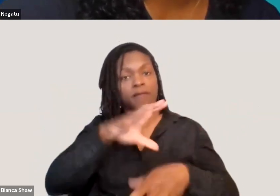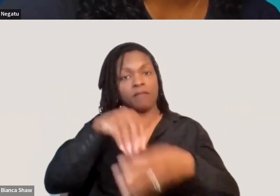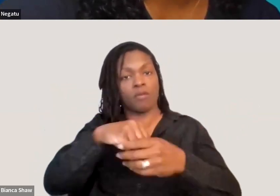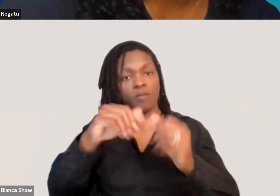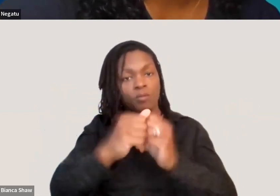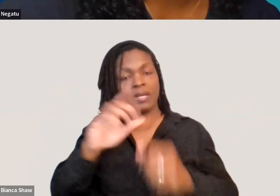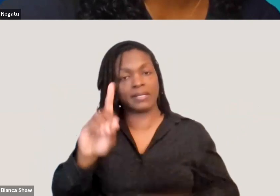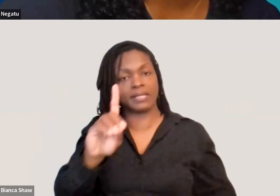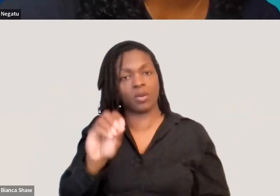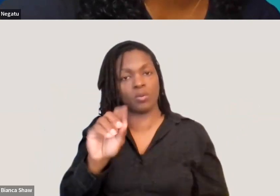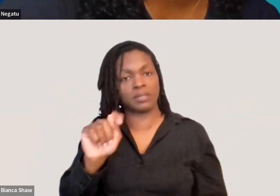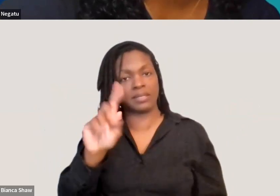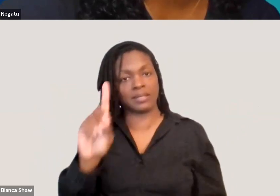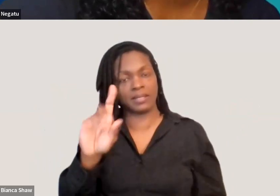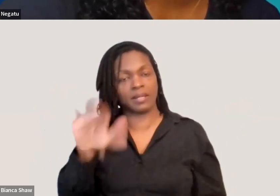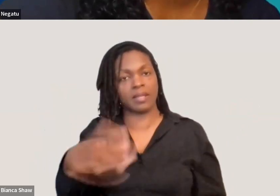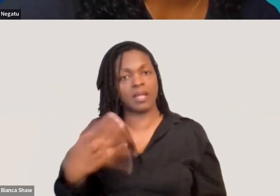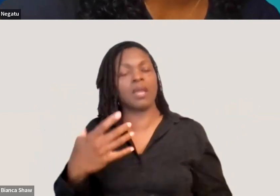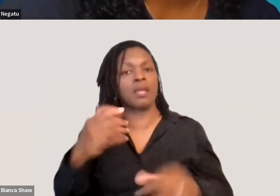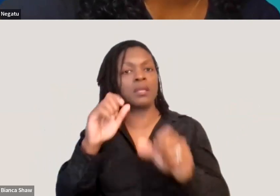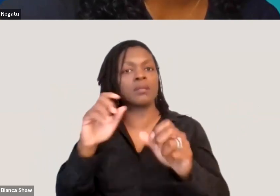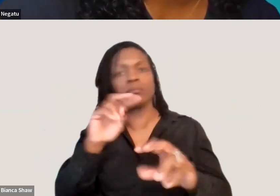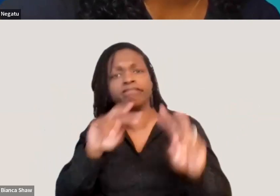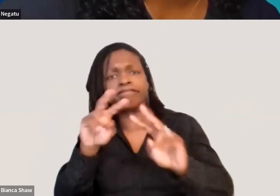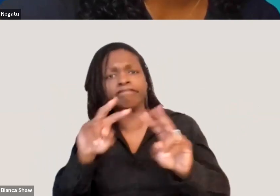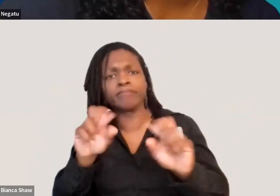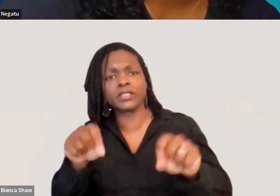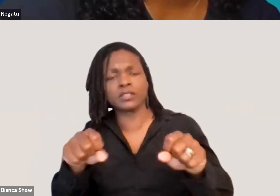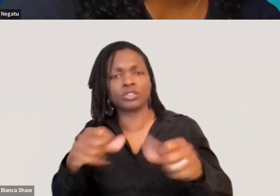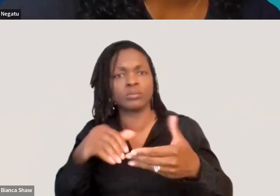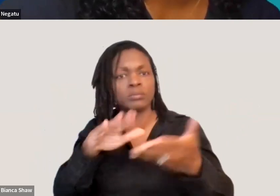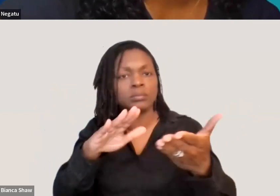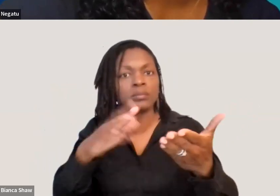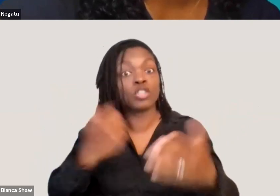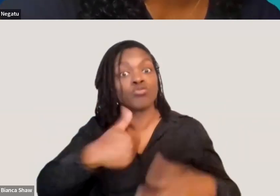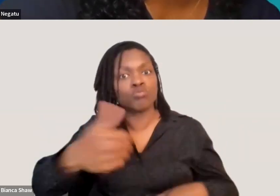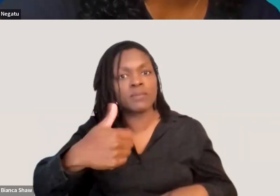To look at potential. Strategies about, for instance, your point, transportation to healthcare. Right, so there's a lot of opportunity.